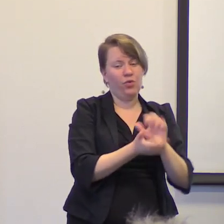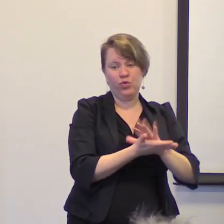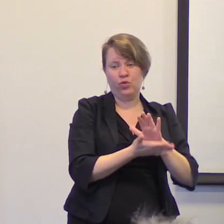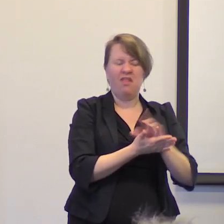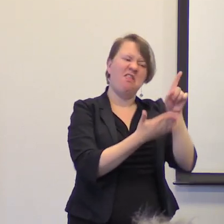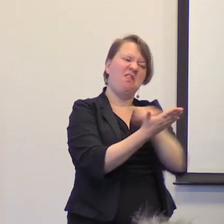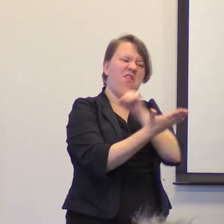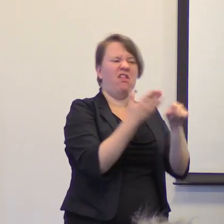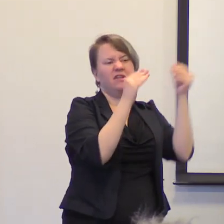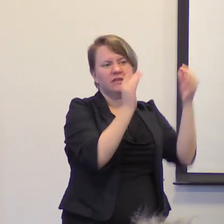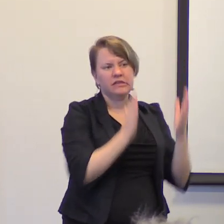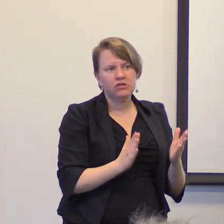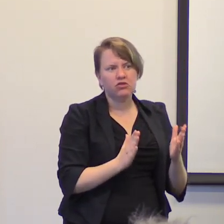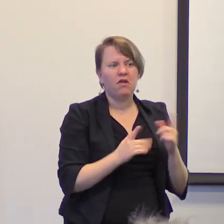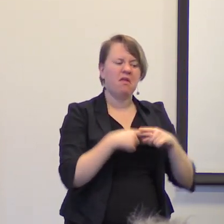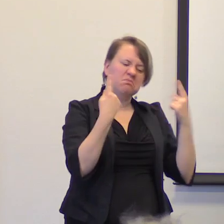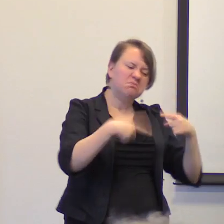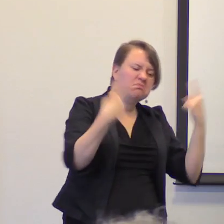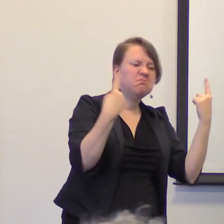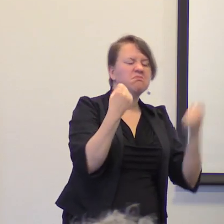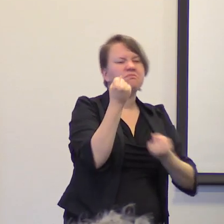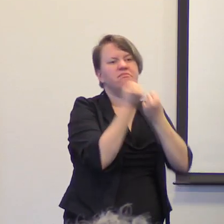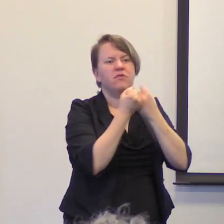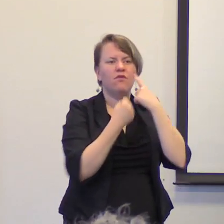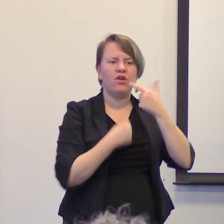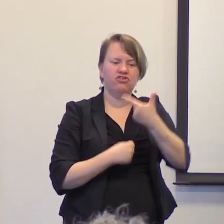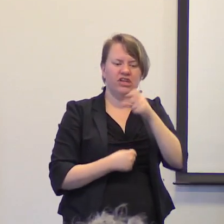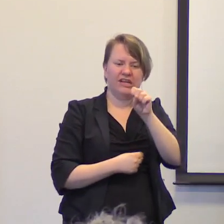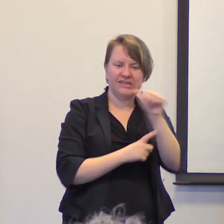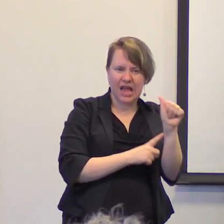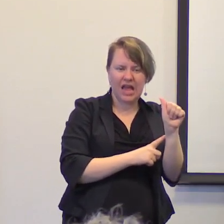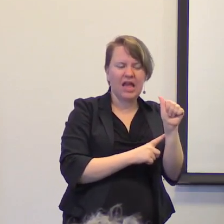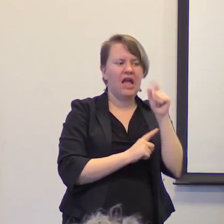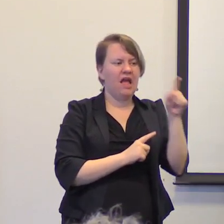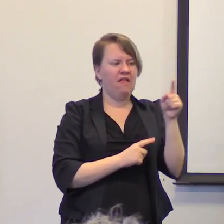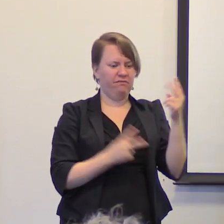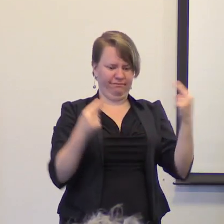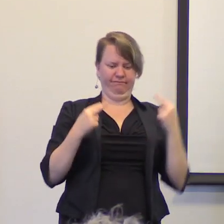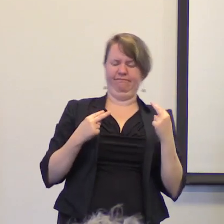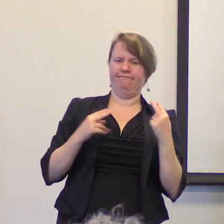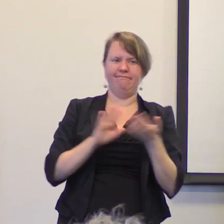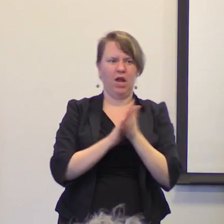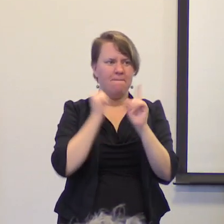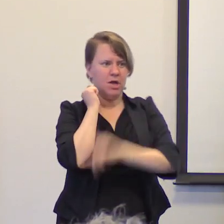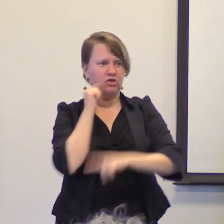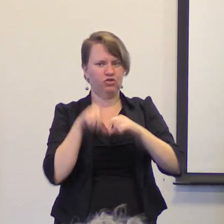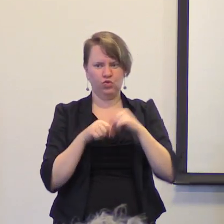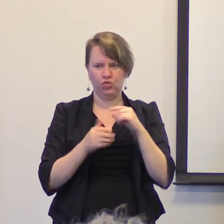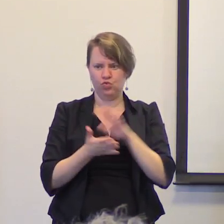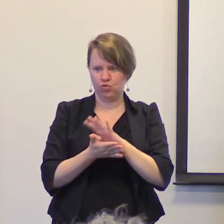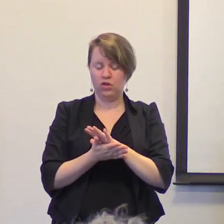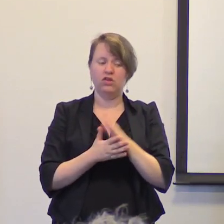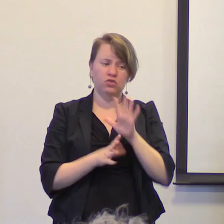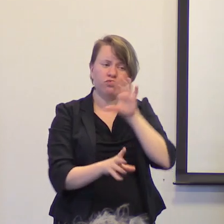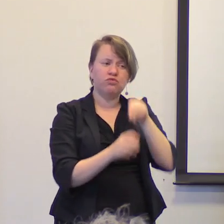a teacher, they argue in favor of the gay-straight alliance, and they find themselves punished in school. So we've certainly been involved in those cases.